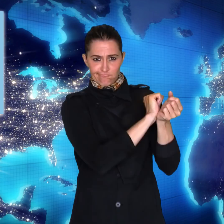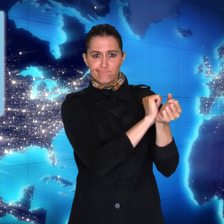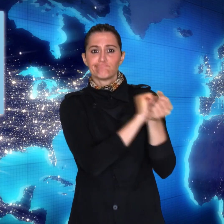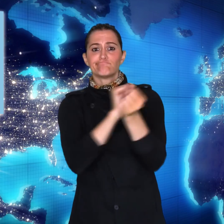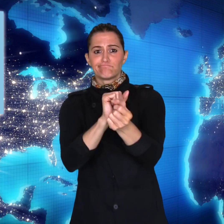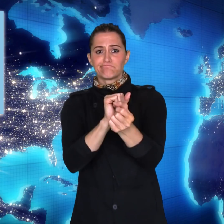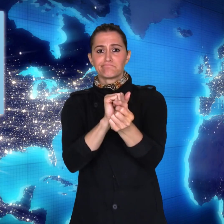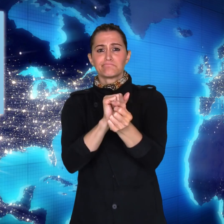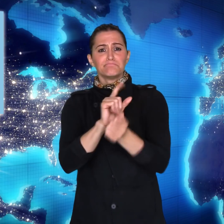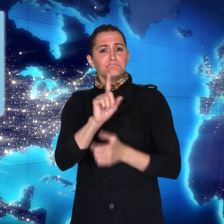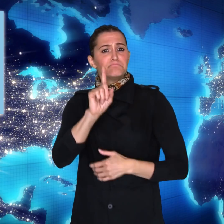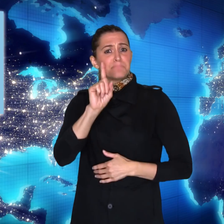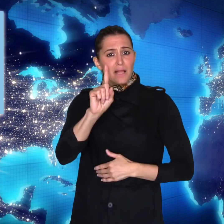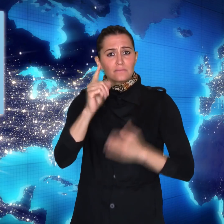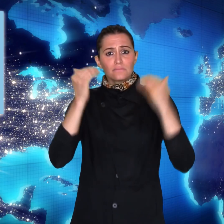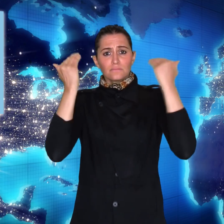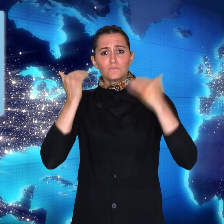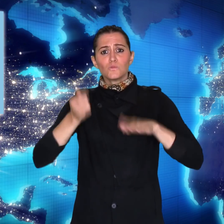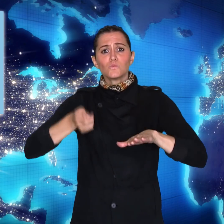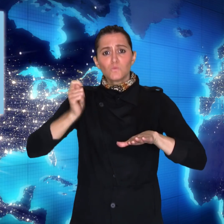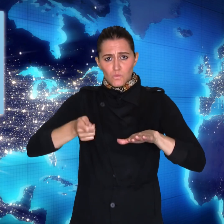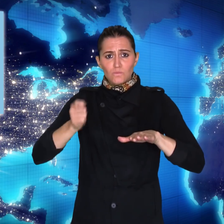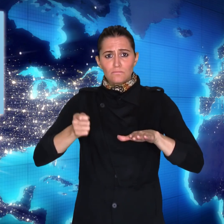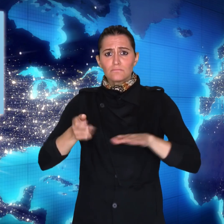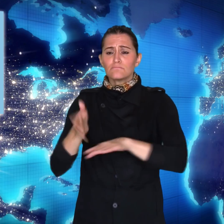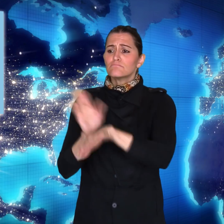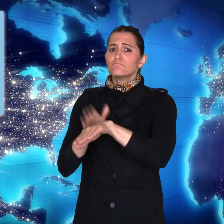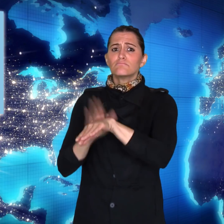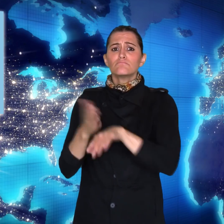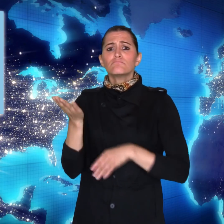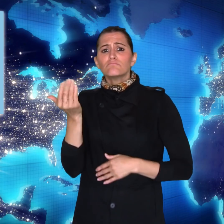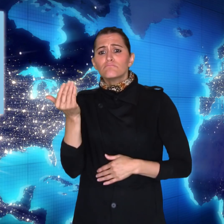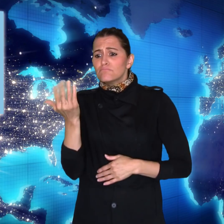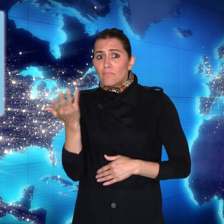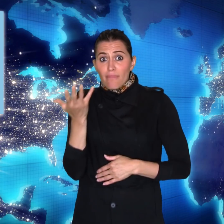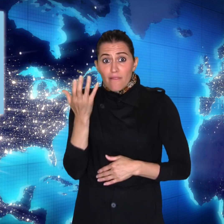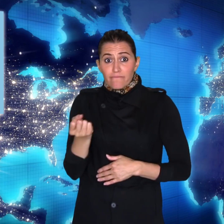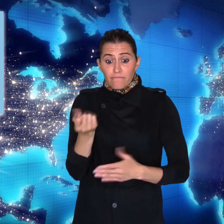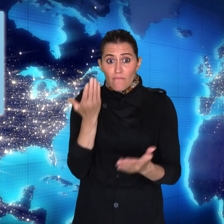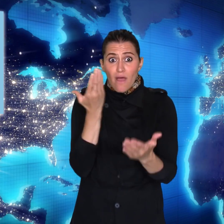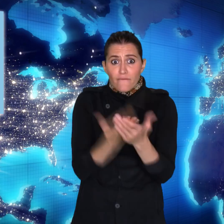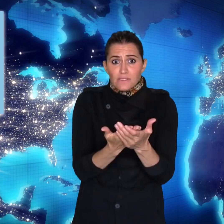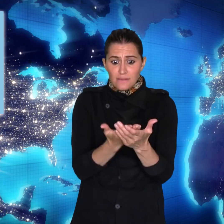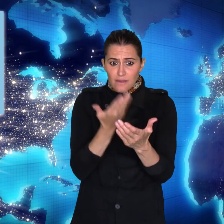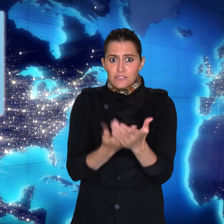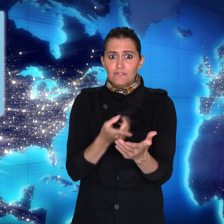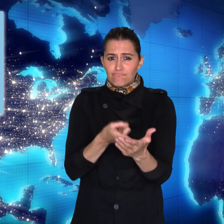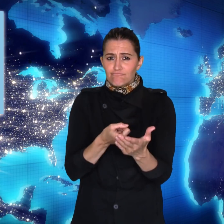asked for more evidence.